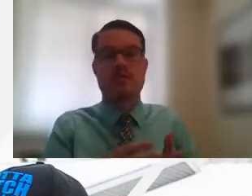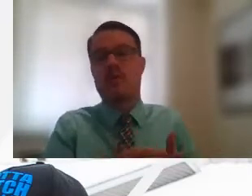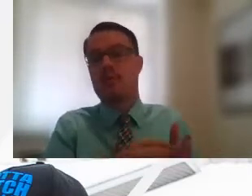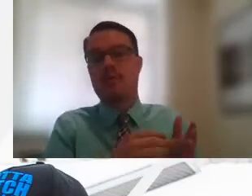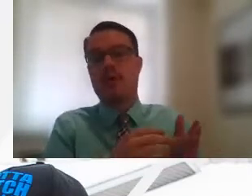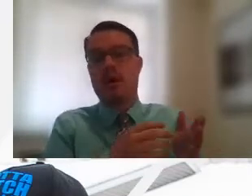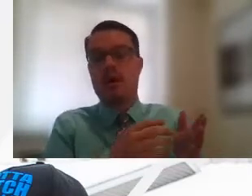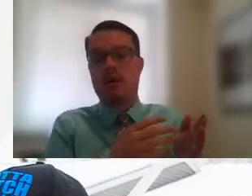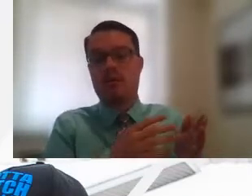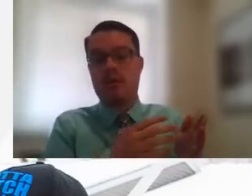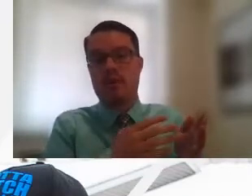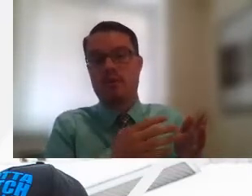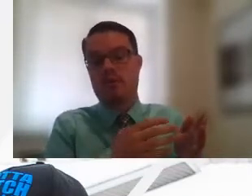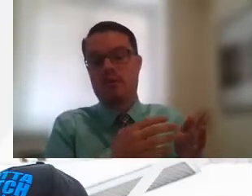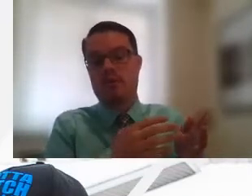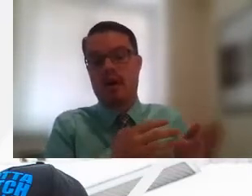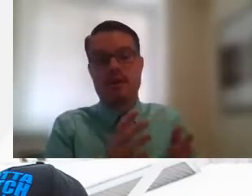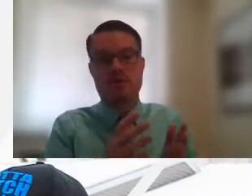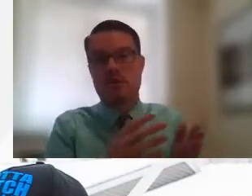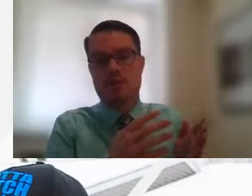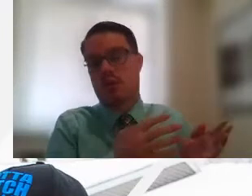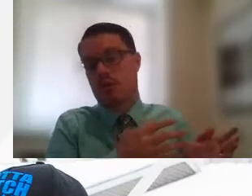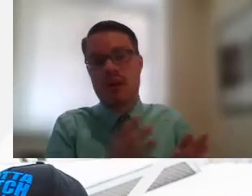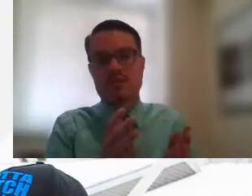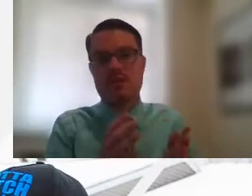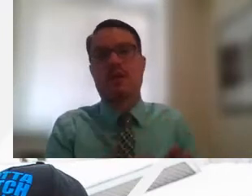are moving from their high school or graduate